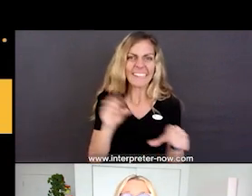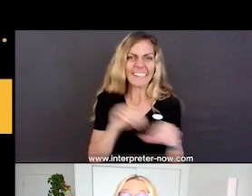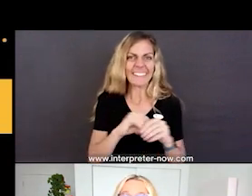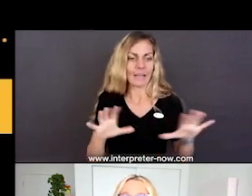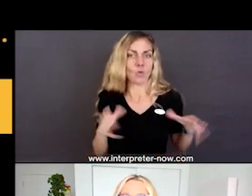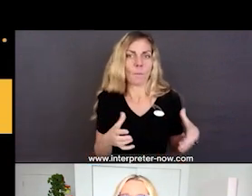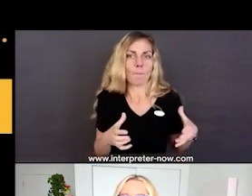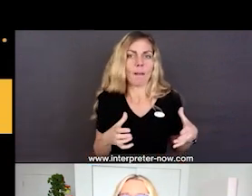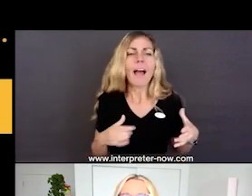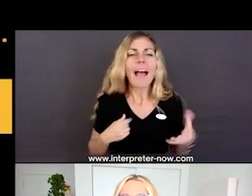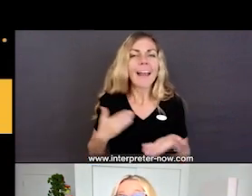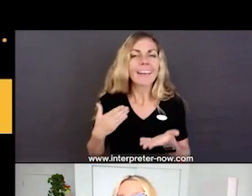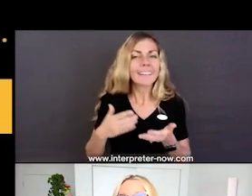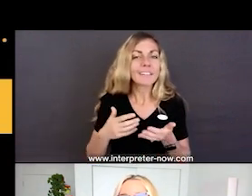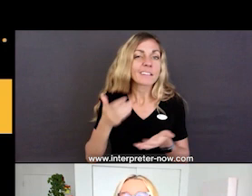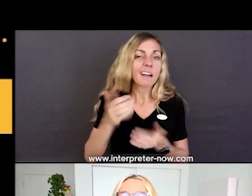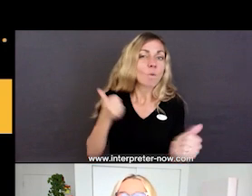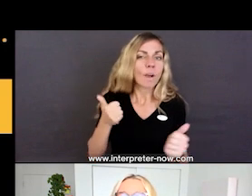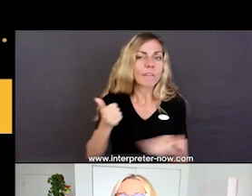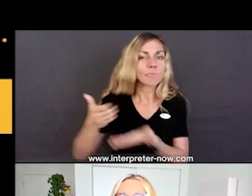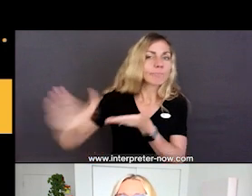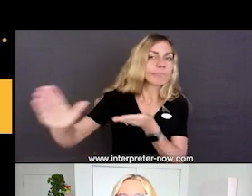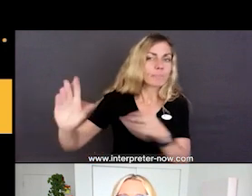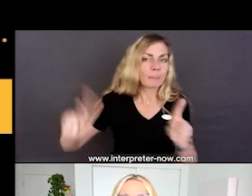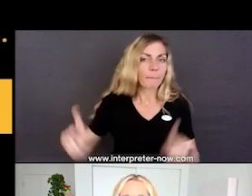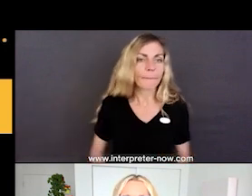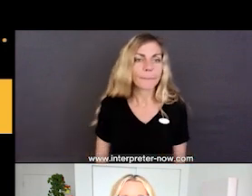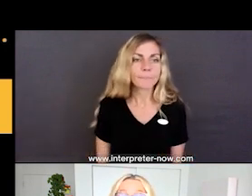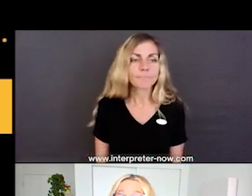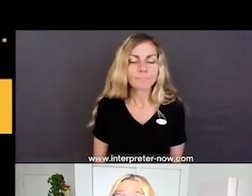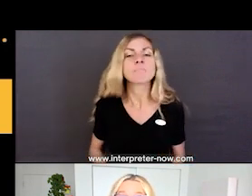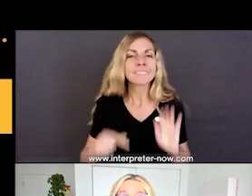our ingroups, and avoid putting people in outgroups.